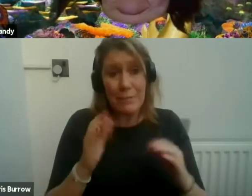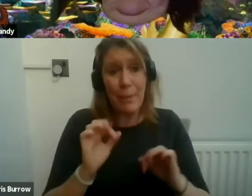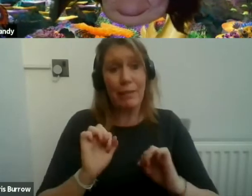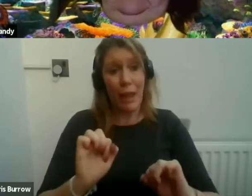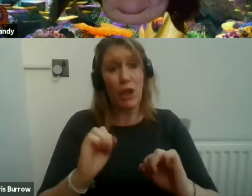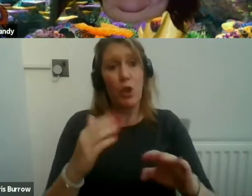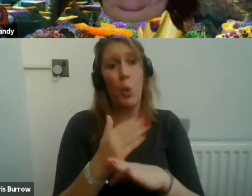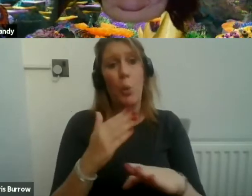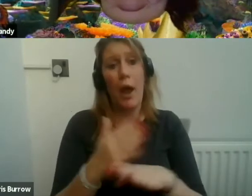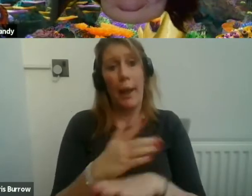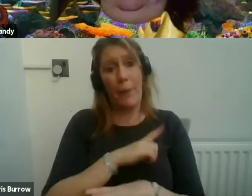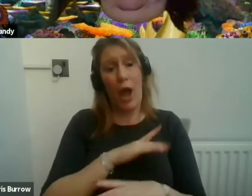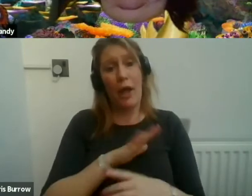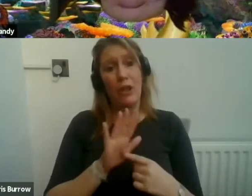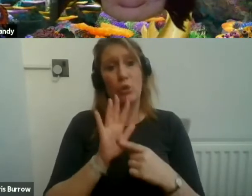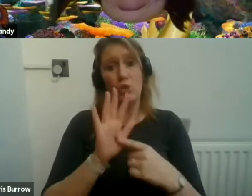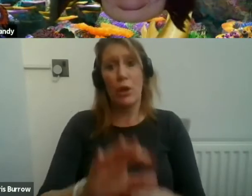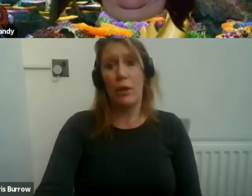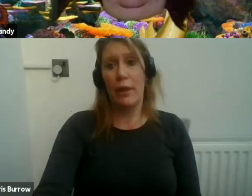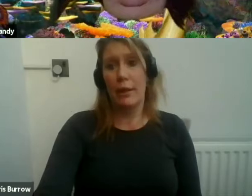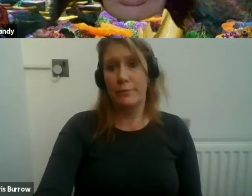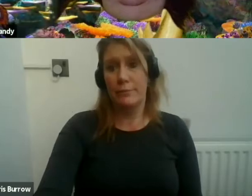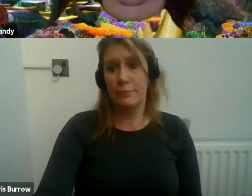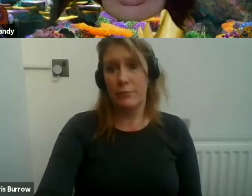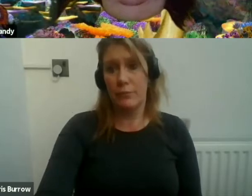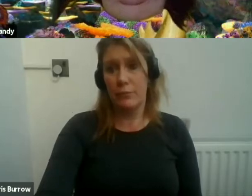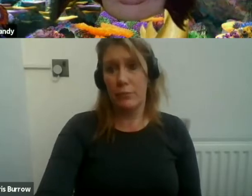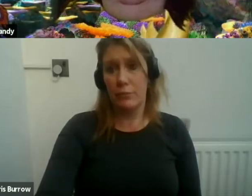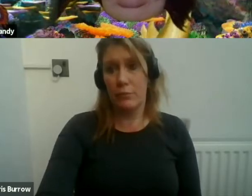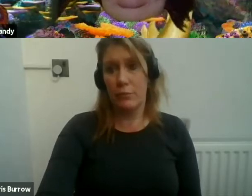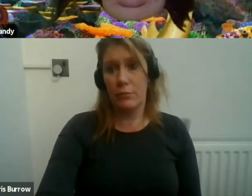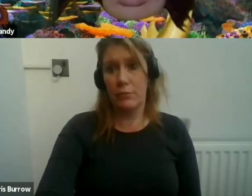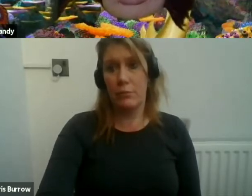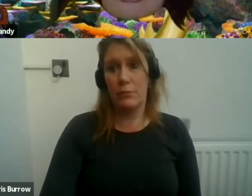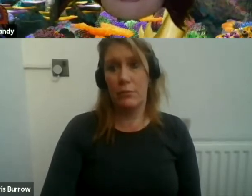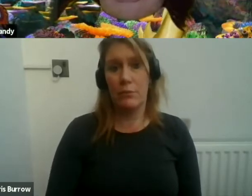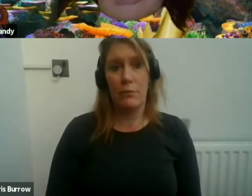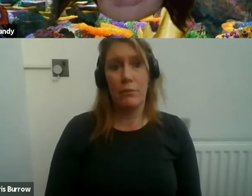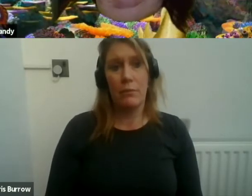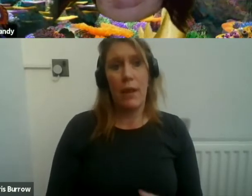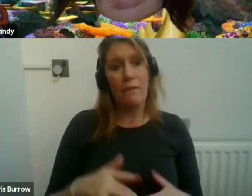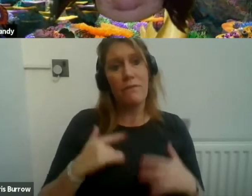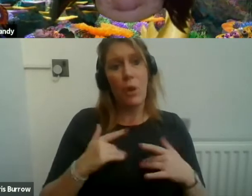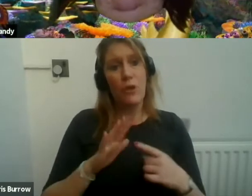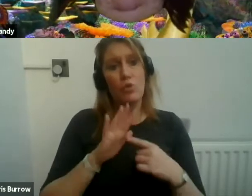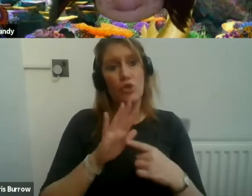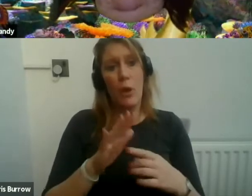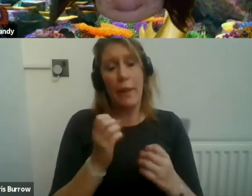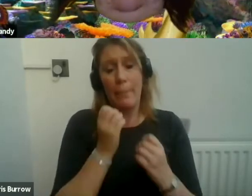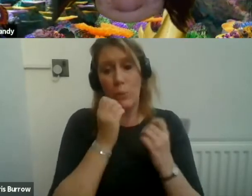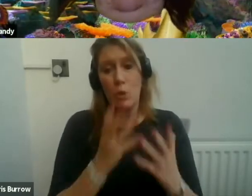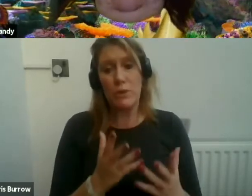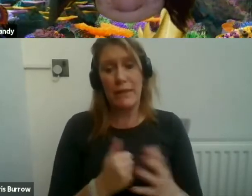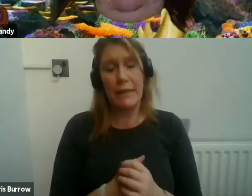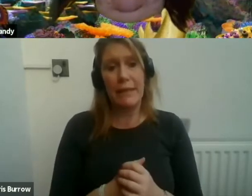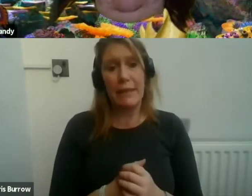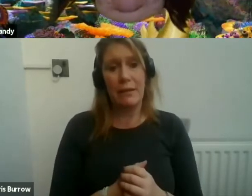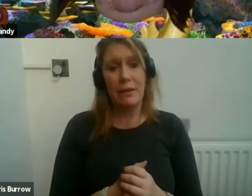I think you emphasize that beautifully. Thank you. Thank you very much.